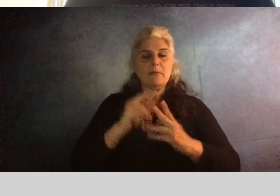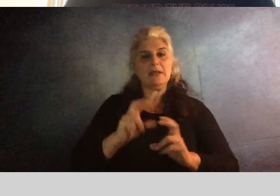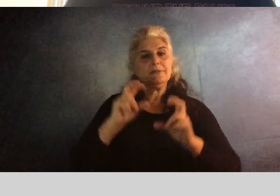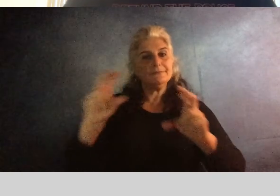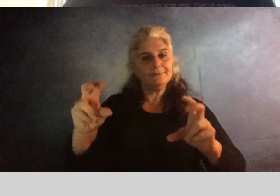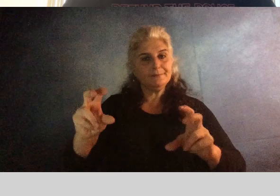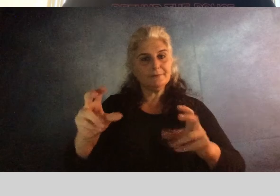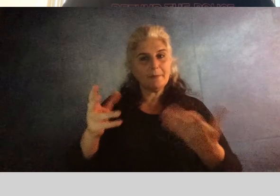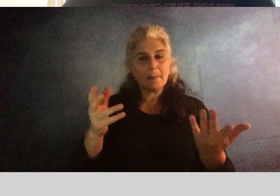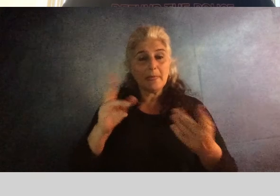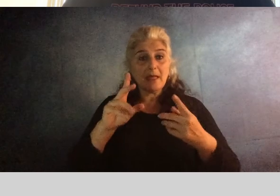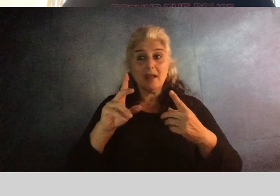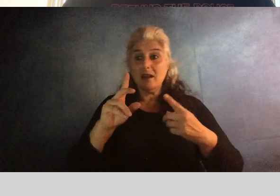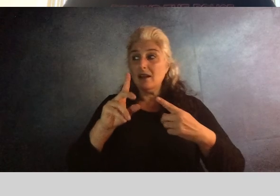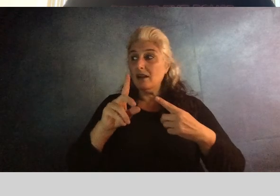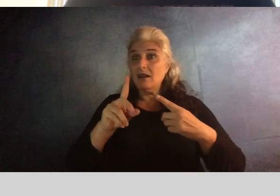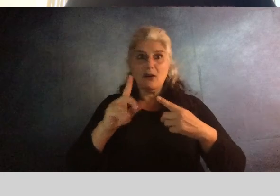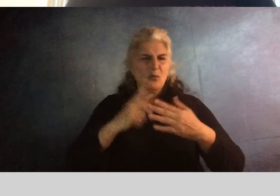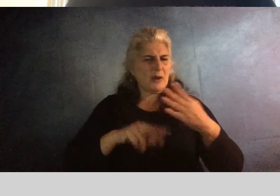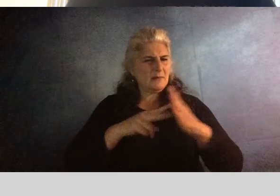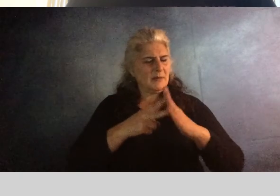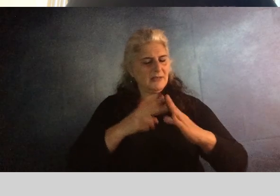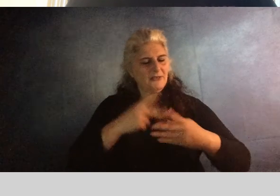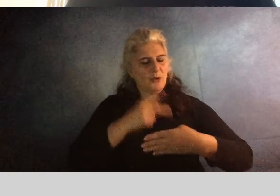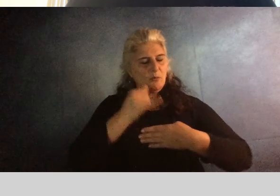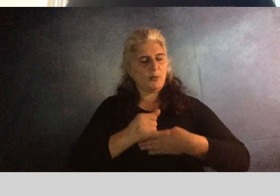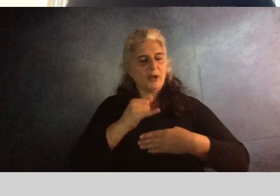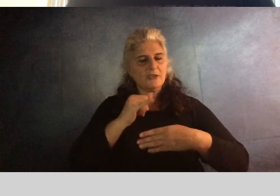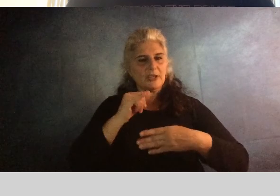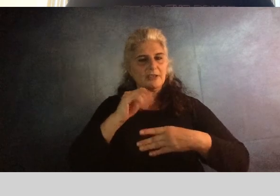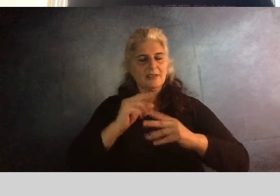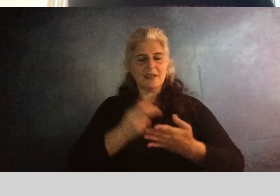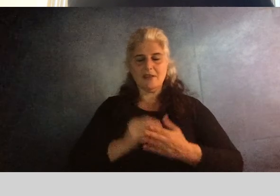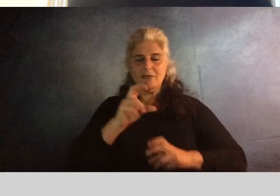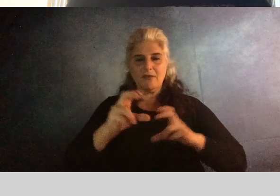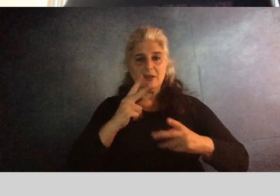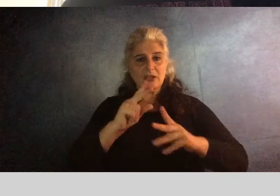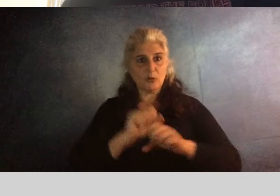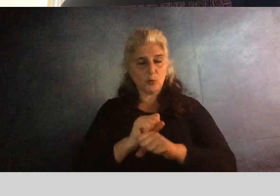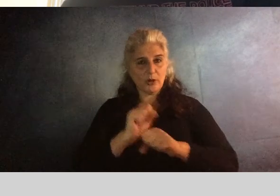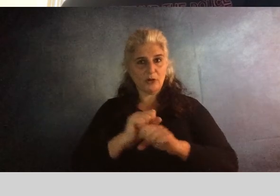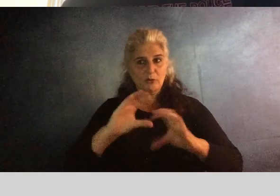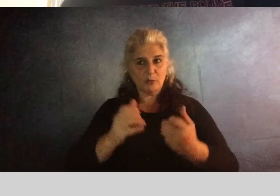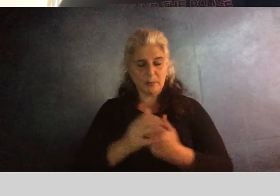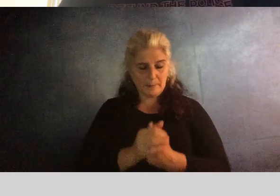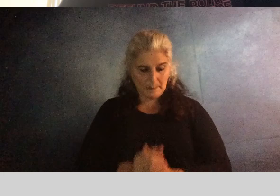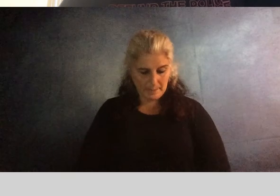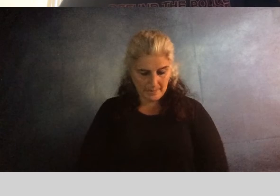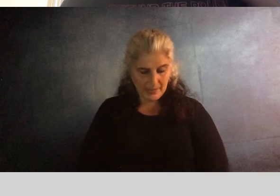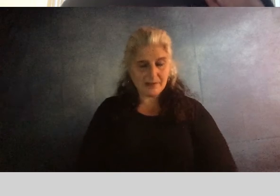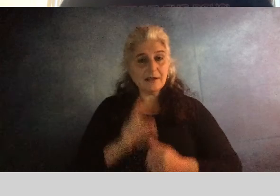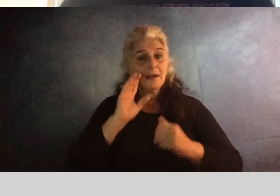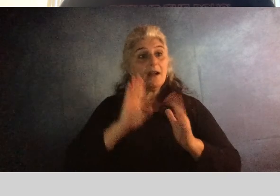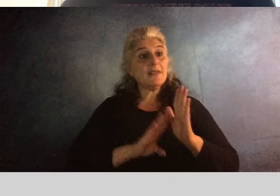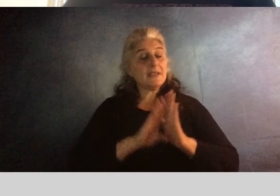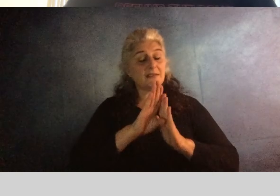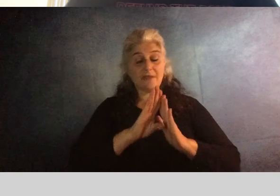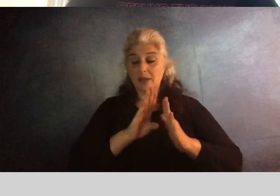What is the Project Funding work group? The transformative impact that funding has had on the development of Python core infrastructure